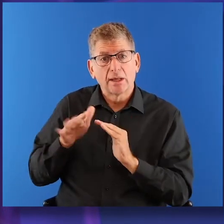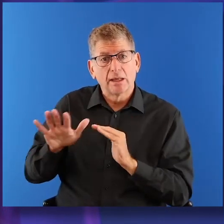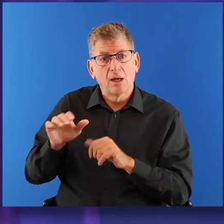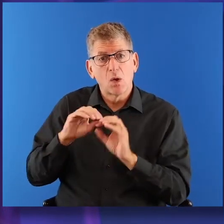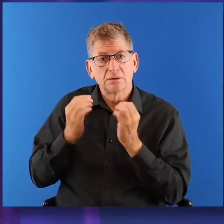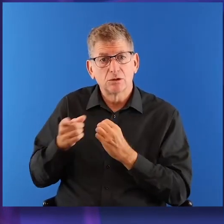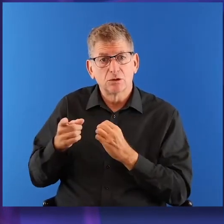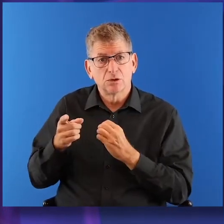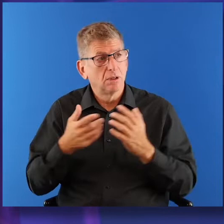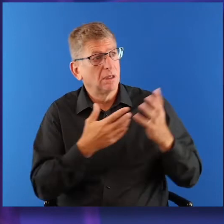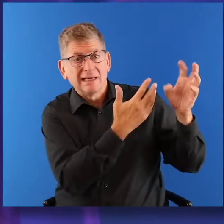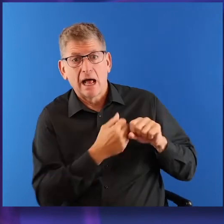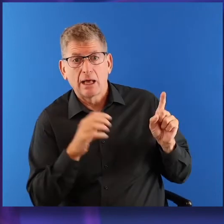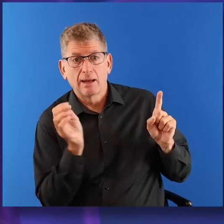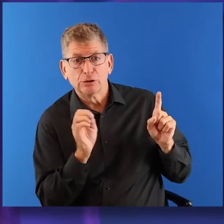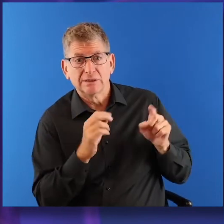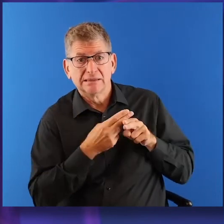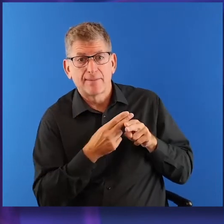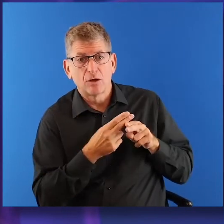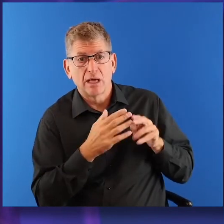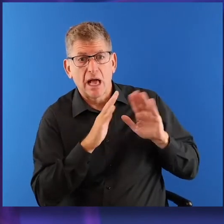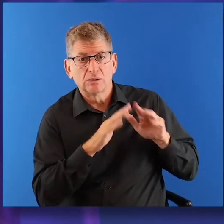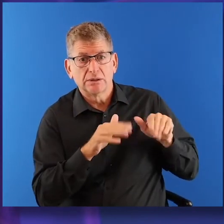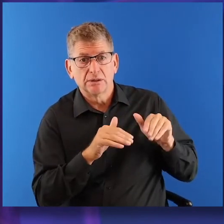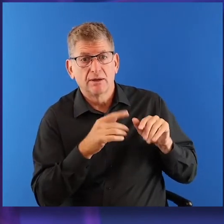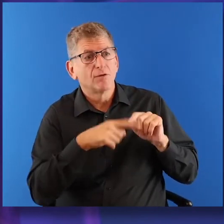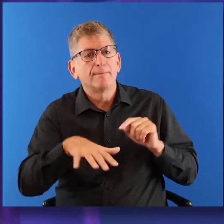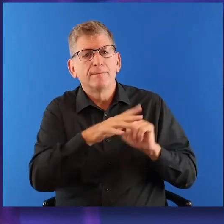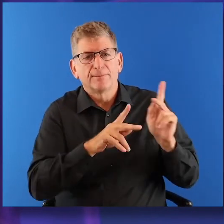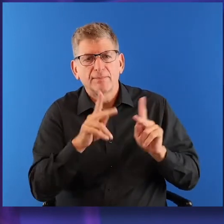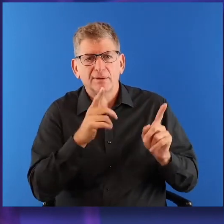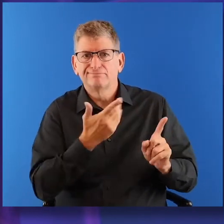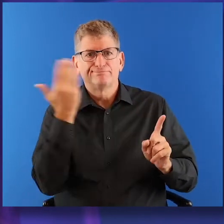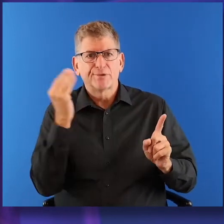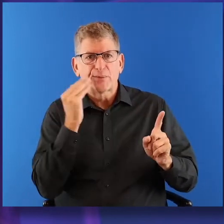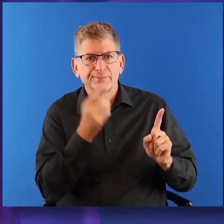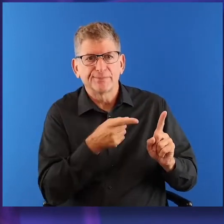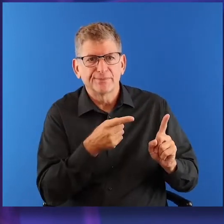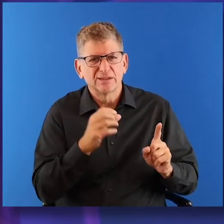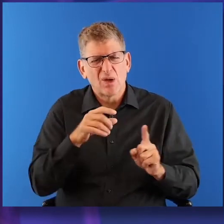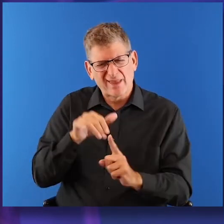for people experiencing homelessness, that's housing work, but it's health work in this instance.